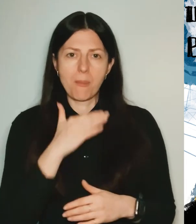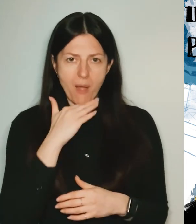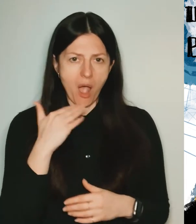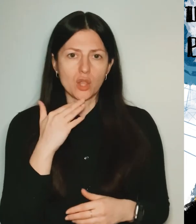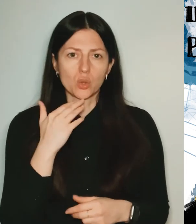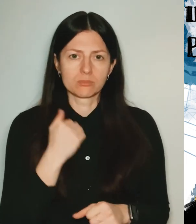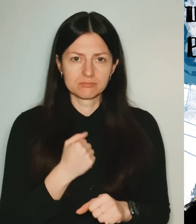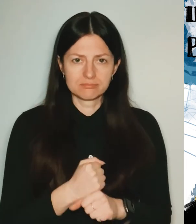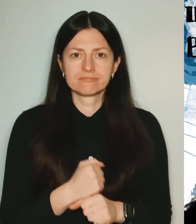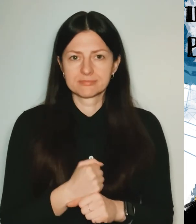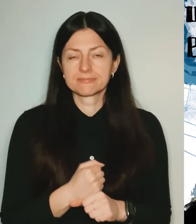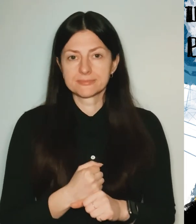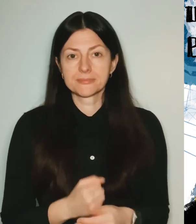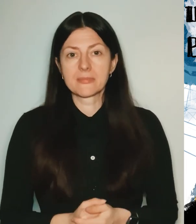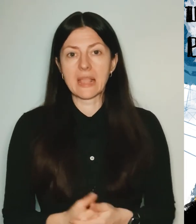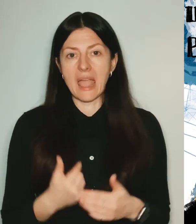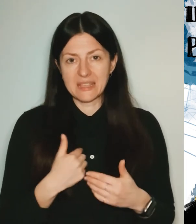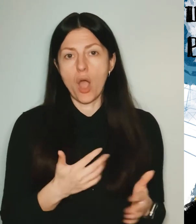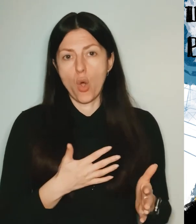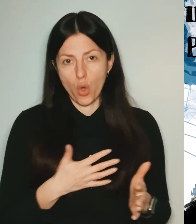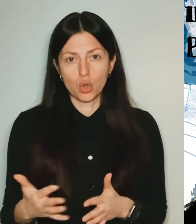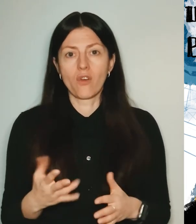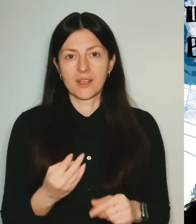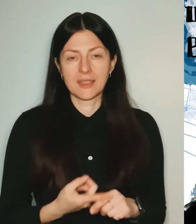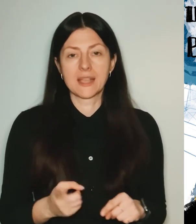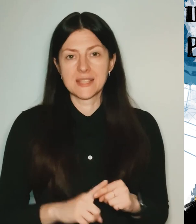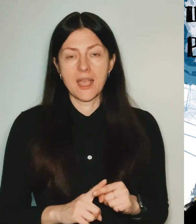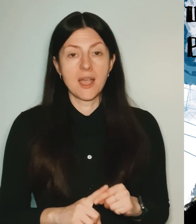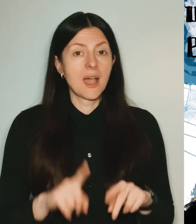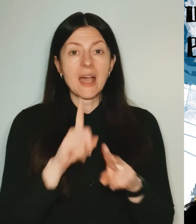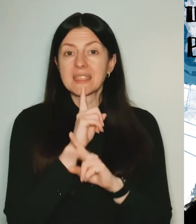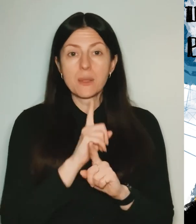I’m ready to pay a lot. I am ready for that.